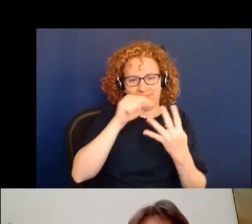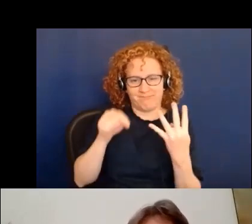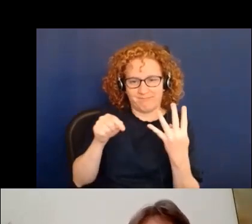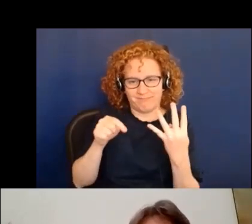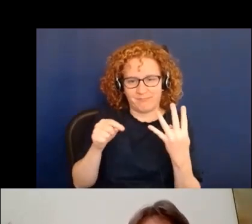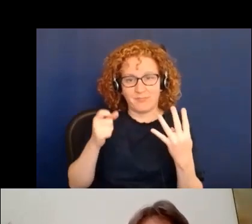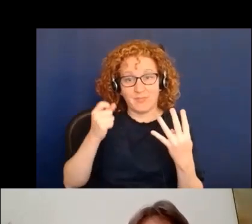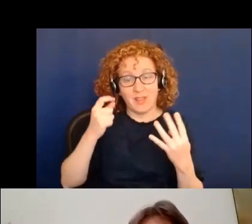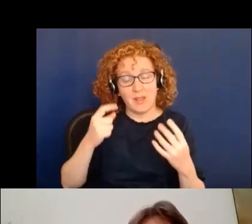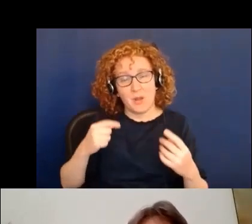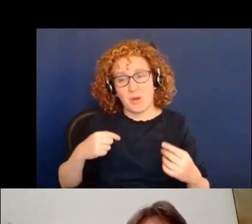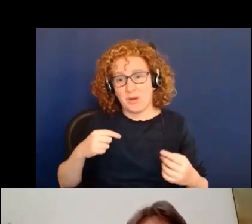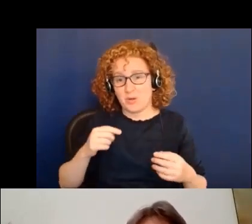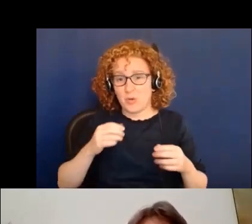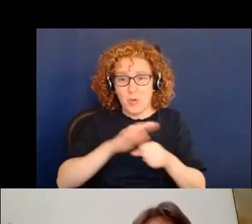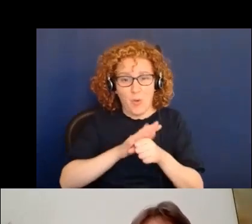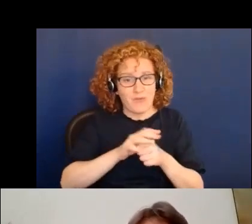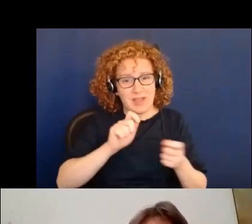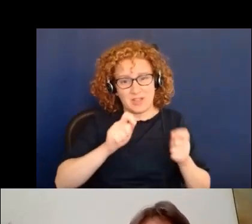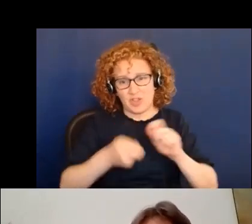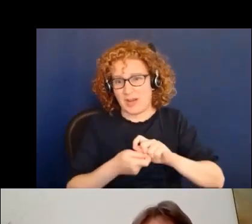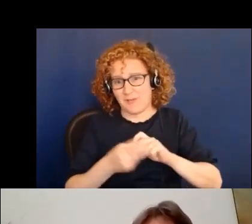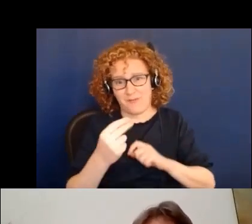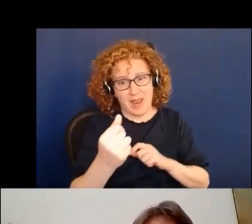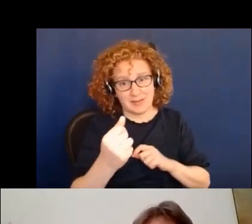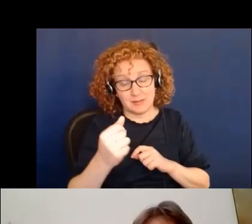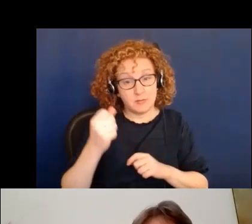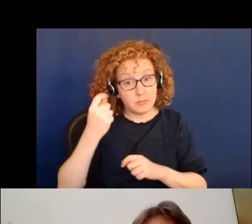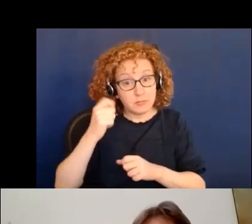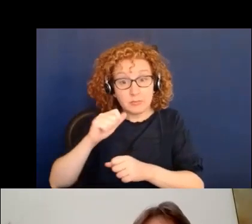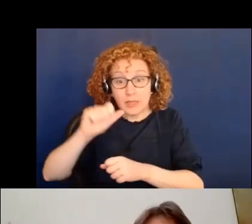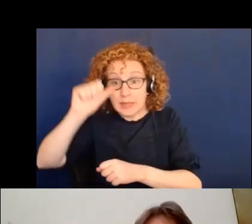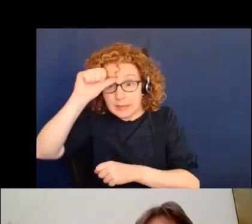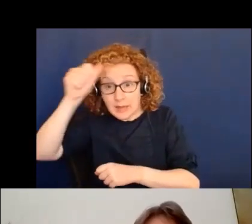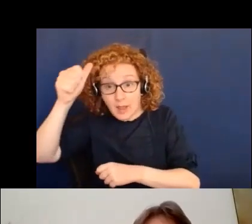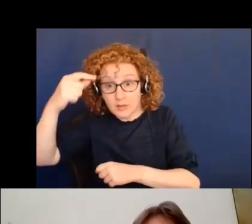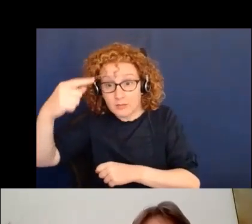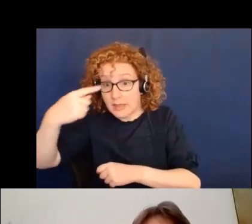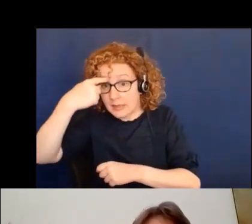and how quickly that that developed and how that changed so many things then you have the academic